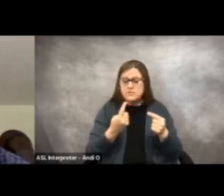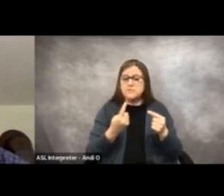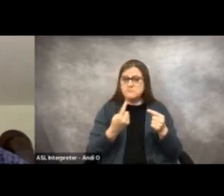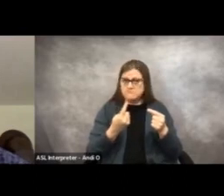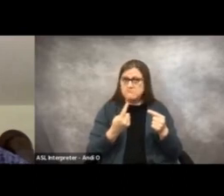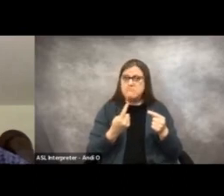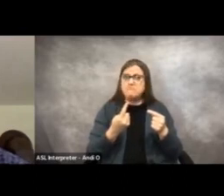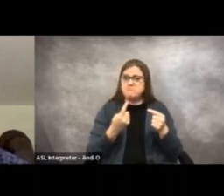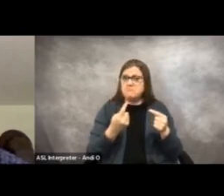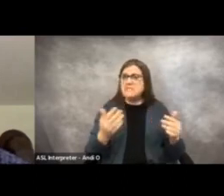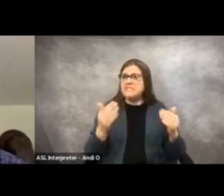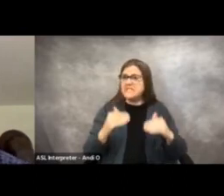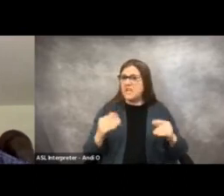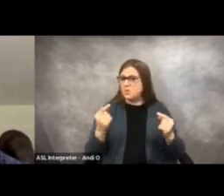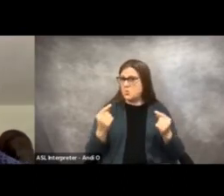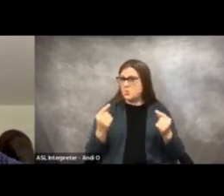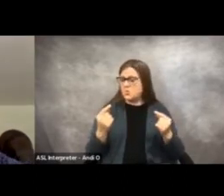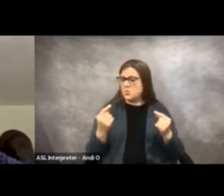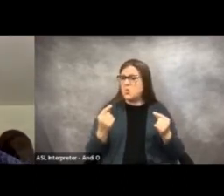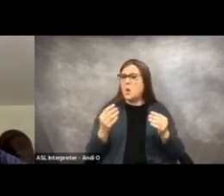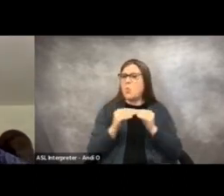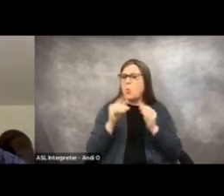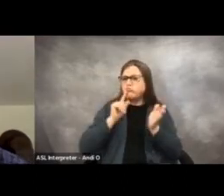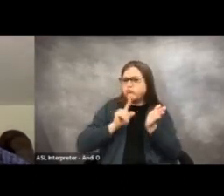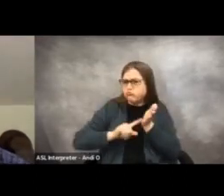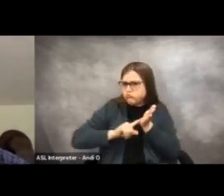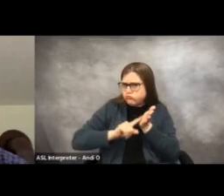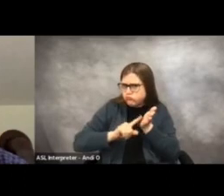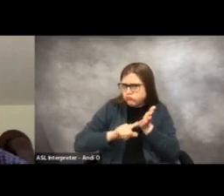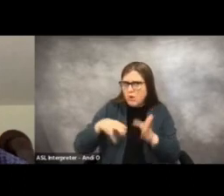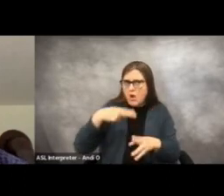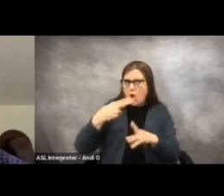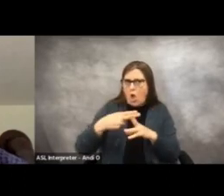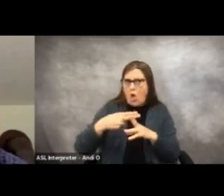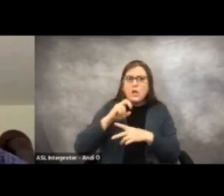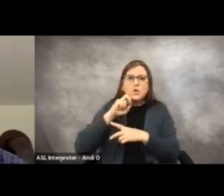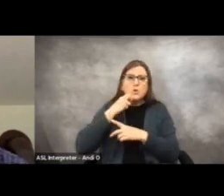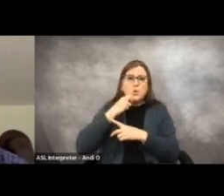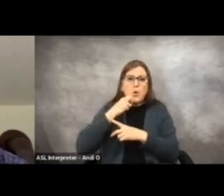to the next higher level of investigation, which is called neuro cognitive screening. And